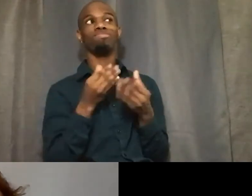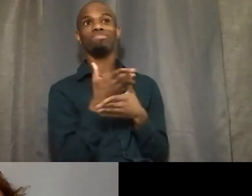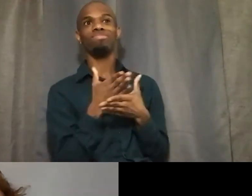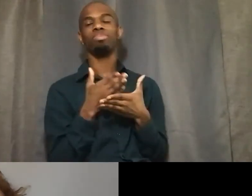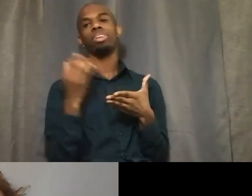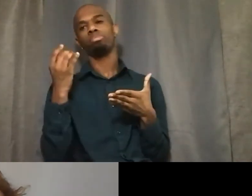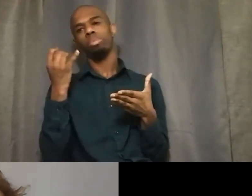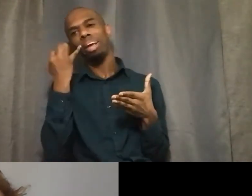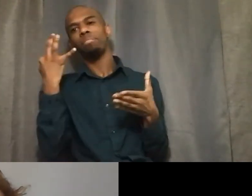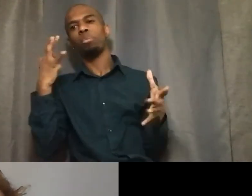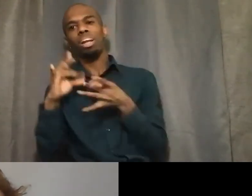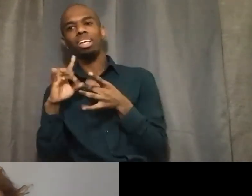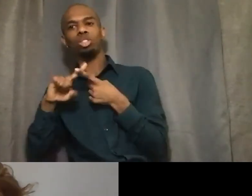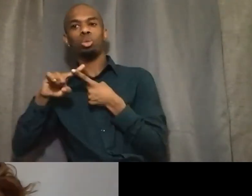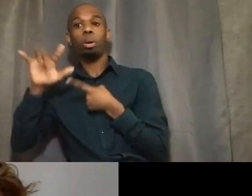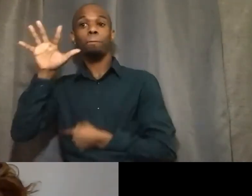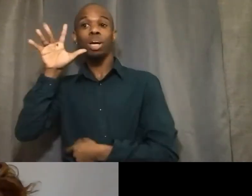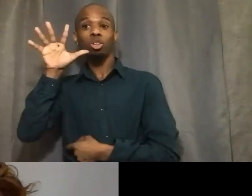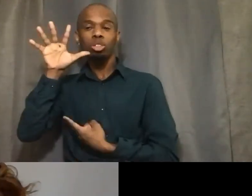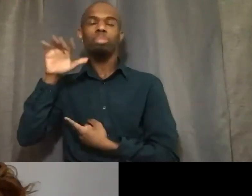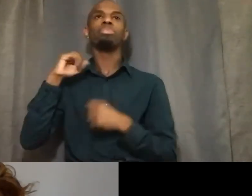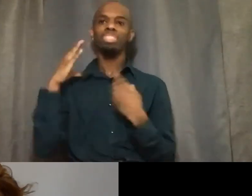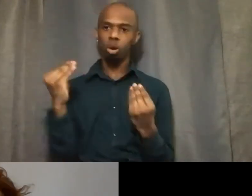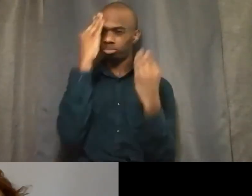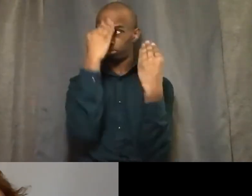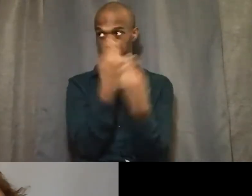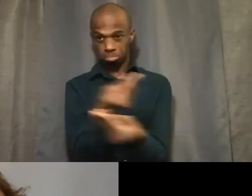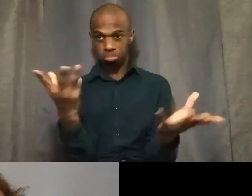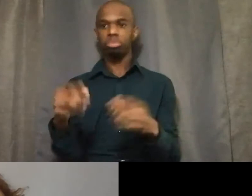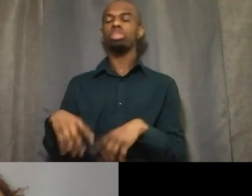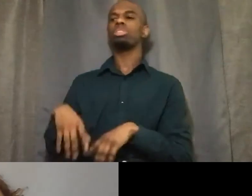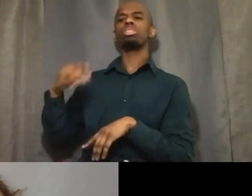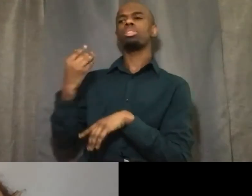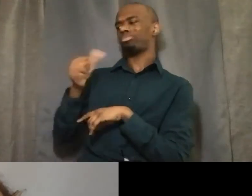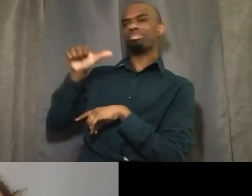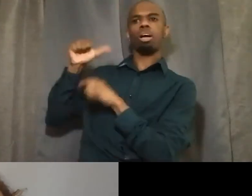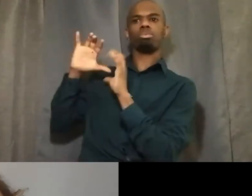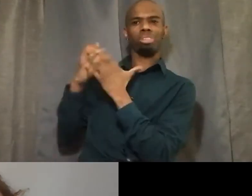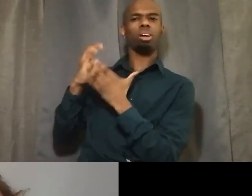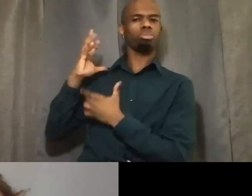I also had to miss a couple of sessions. I traveled to Washington DC to see my mother